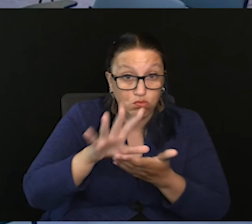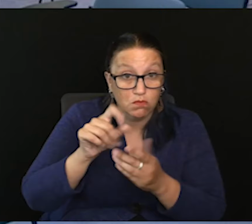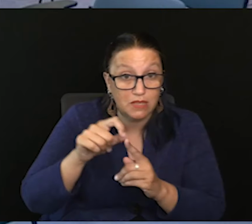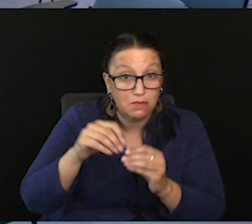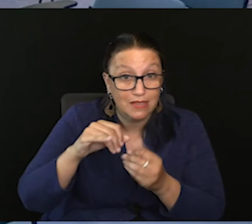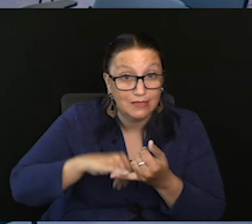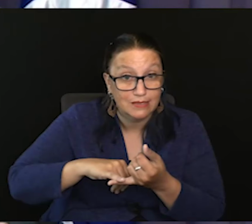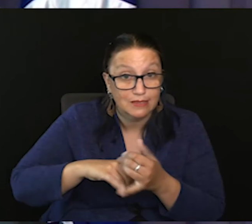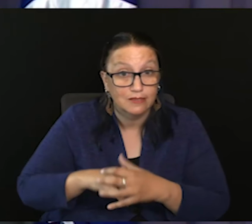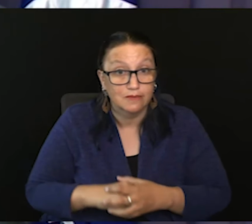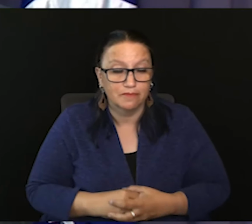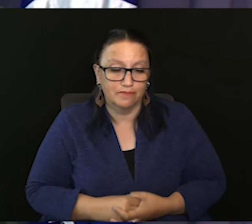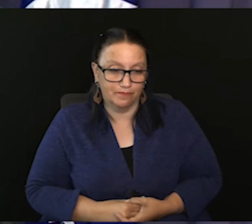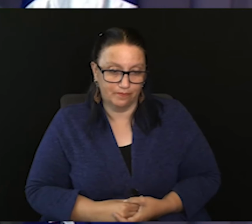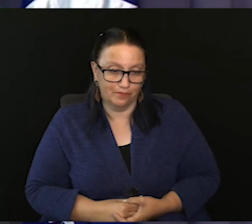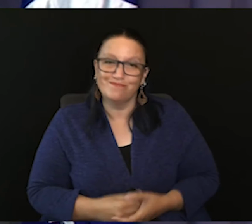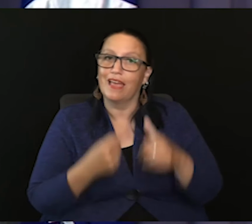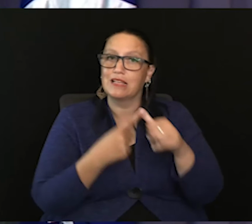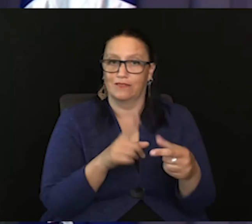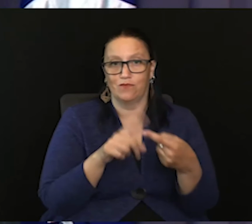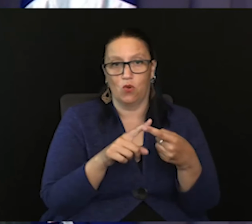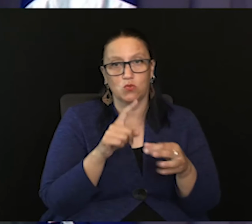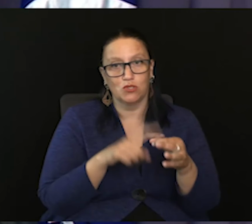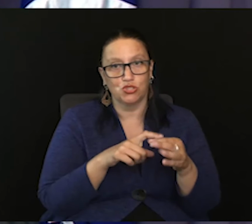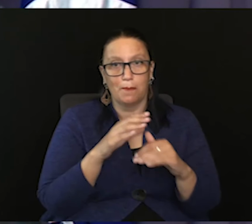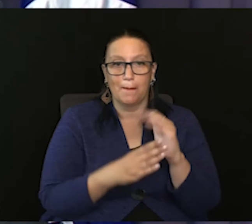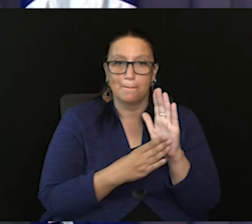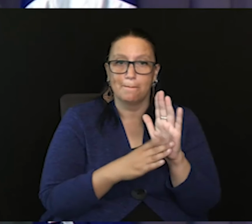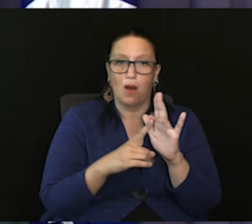So to answer the question about Molnupiravir, firstly,